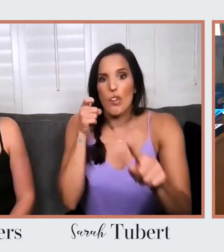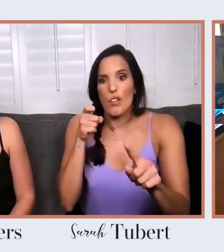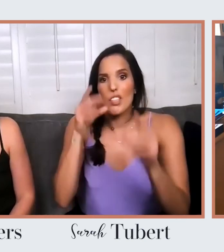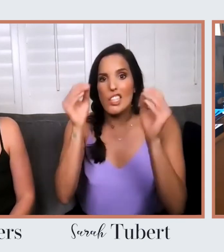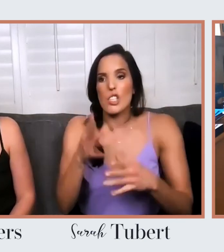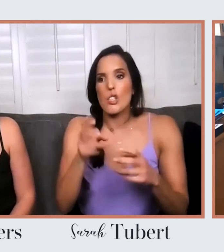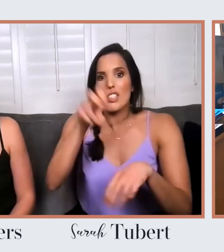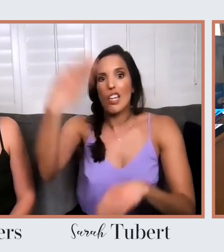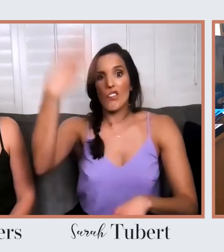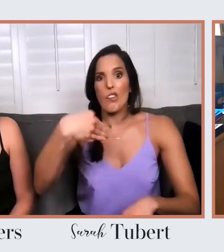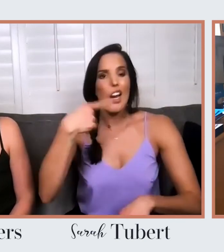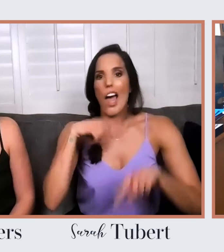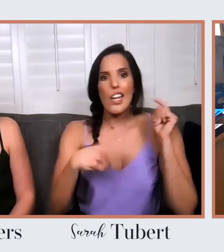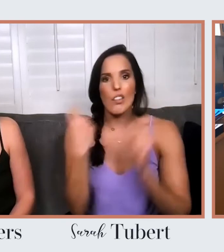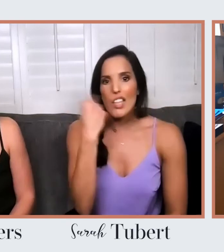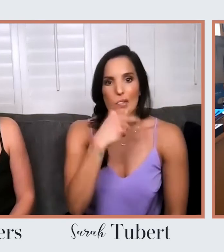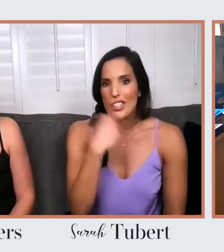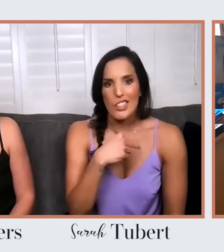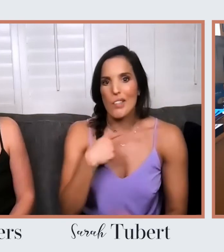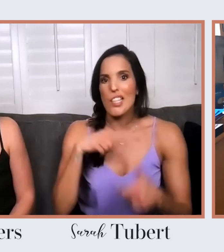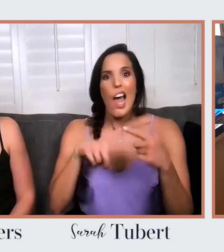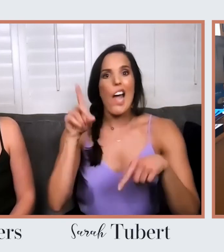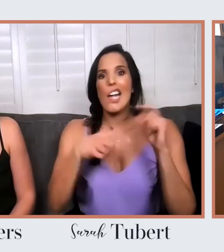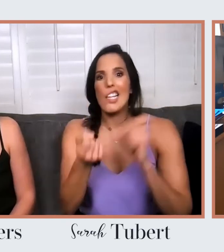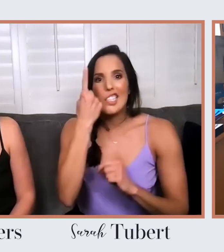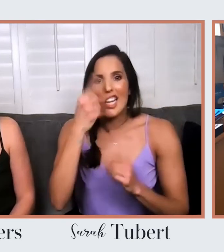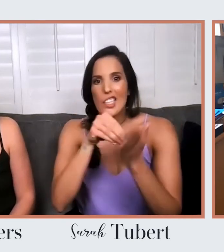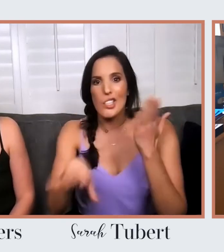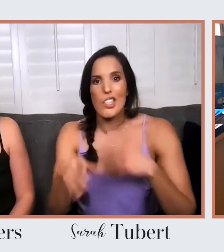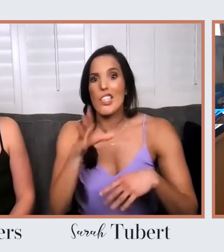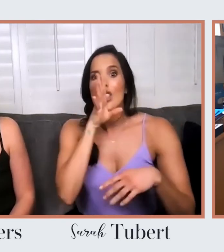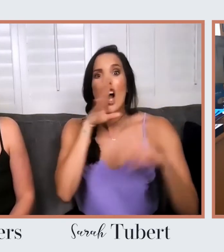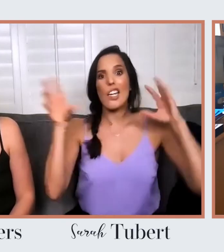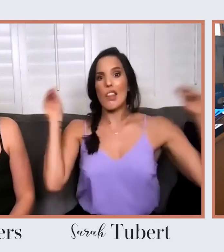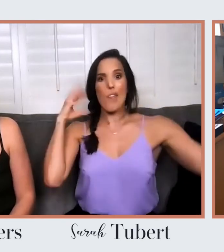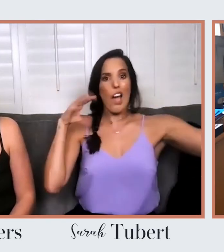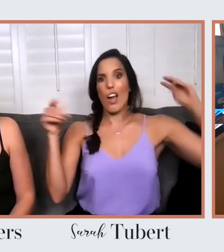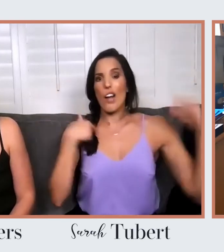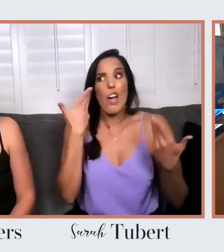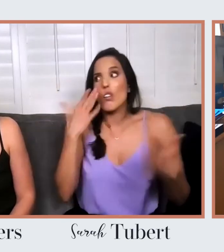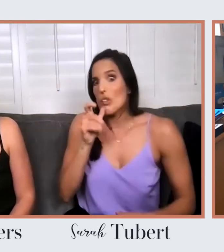from the teacher, who's sitting in the front, I can't read that person's lips. I can't understand the student they're talking in the background, I don't know who's talking,